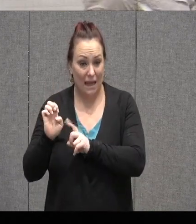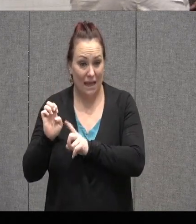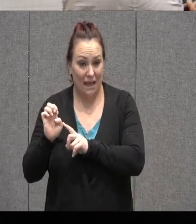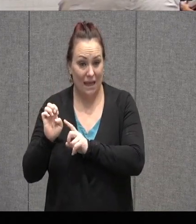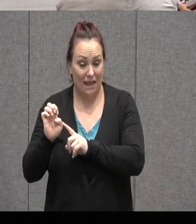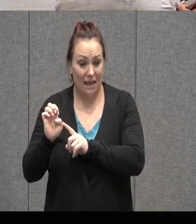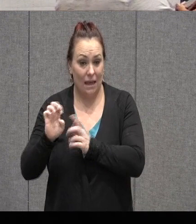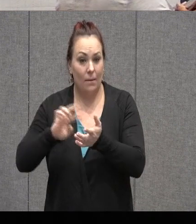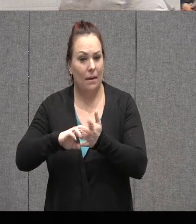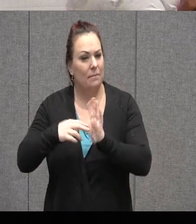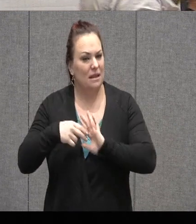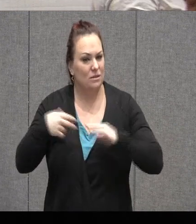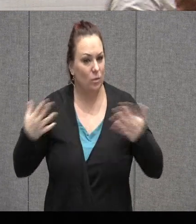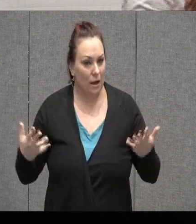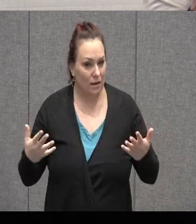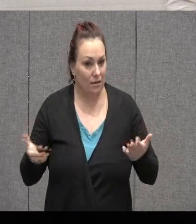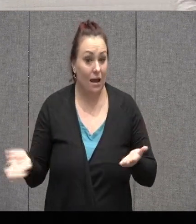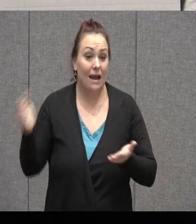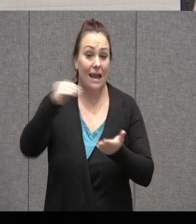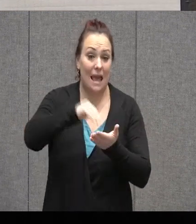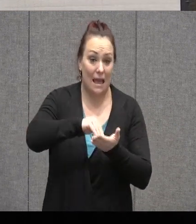Re, which means, again, do it again.